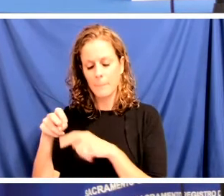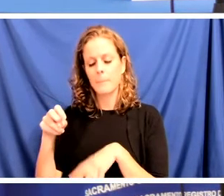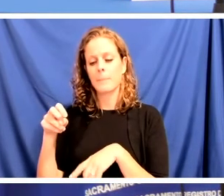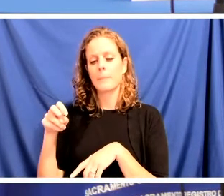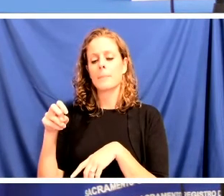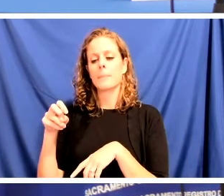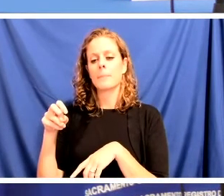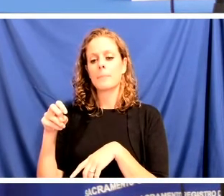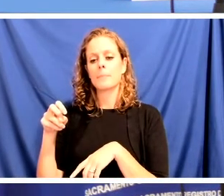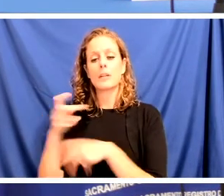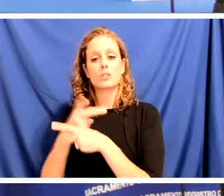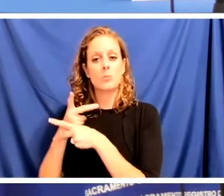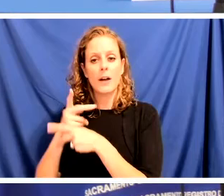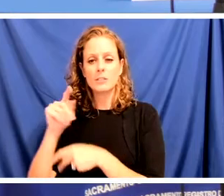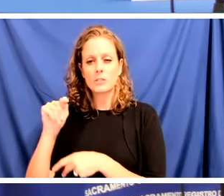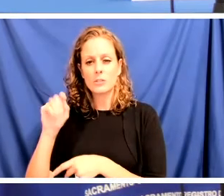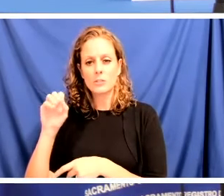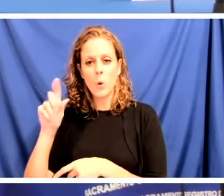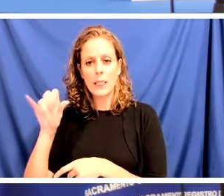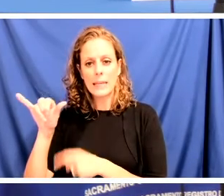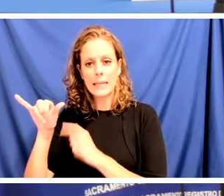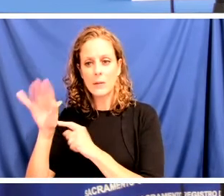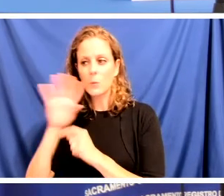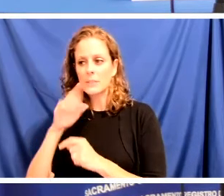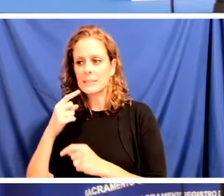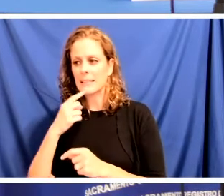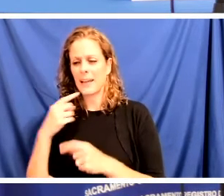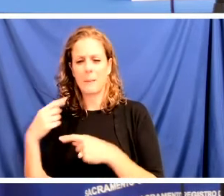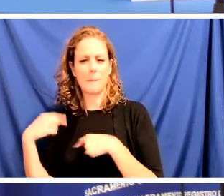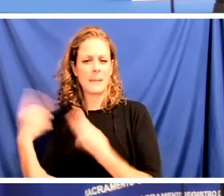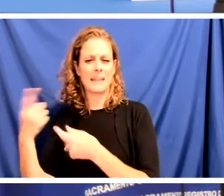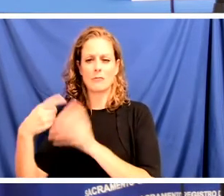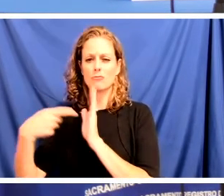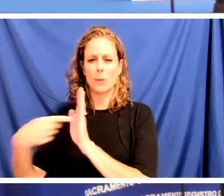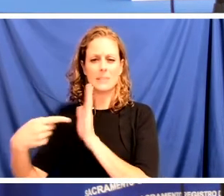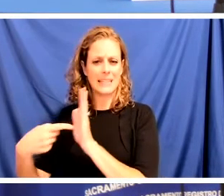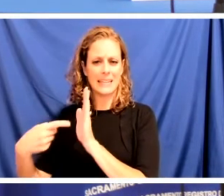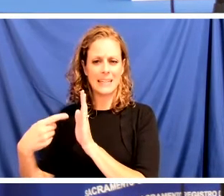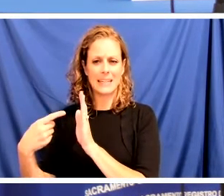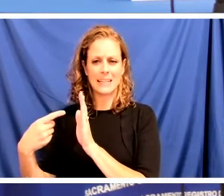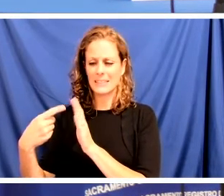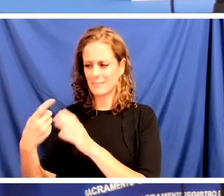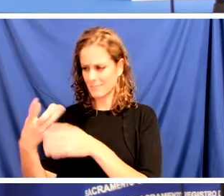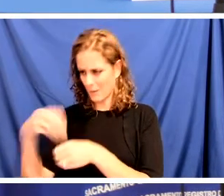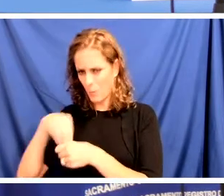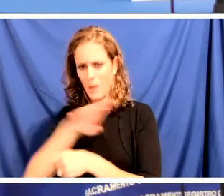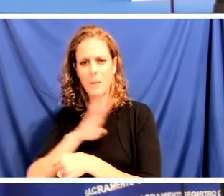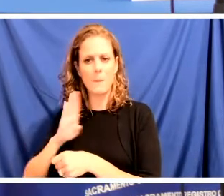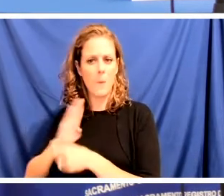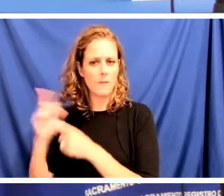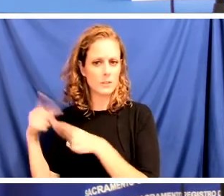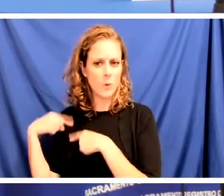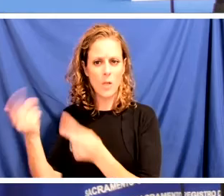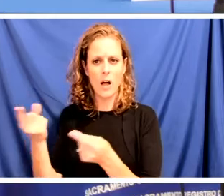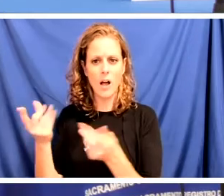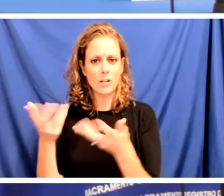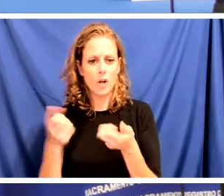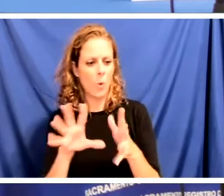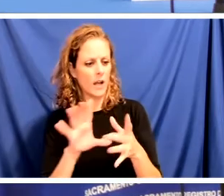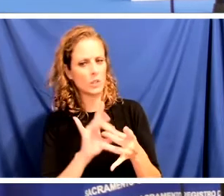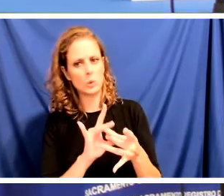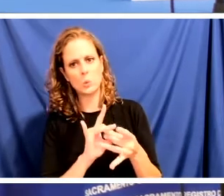SacGov: it's largely because he's been on the board so long, representing that Community for so long that he didn't really want to separate that you know formally sever that that.